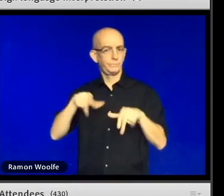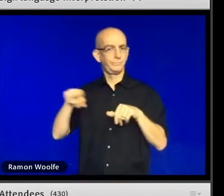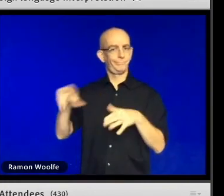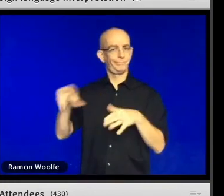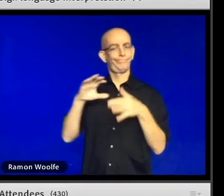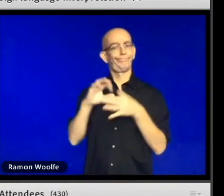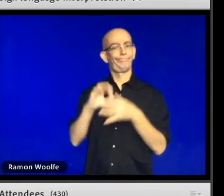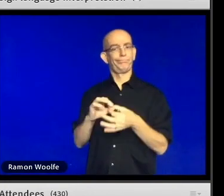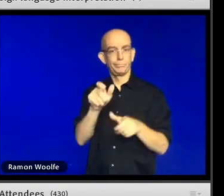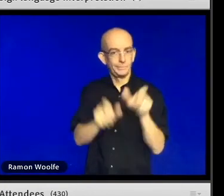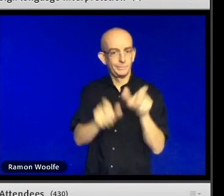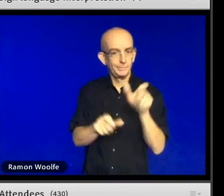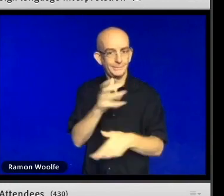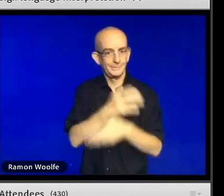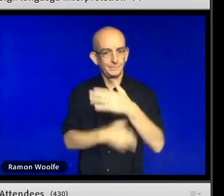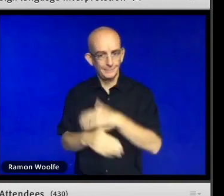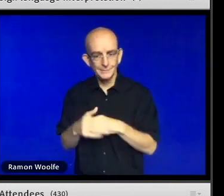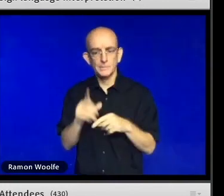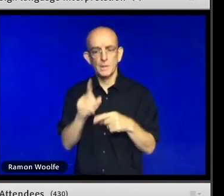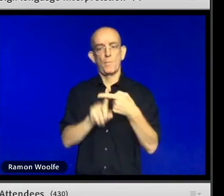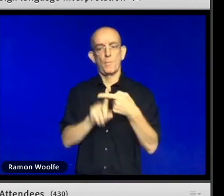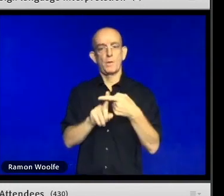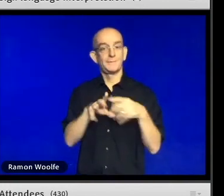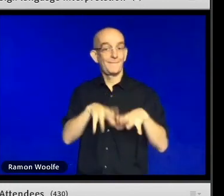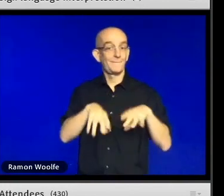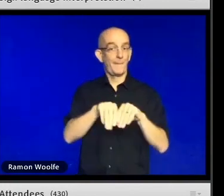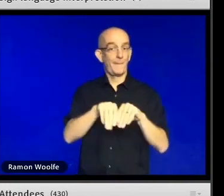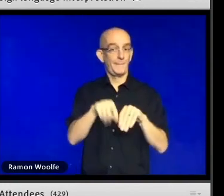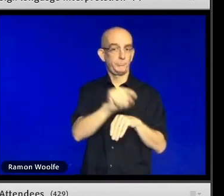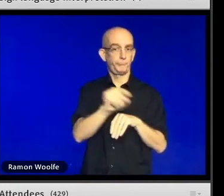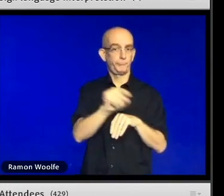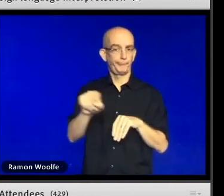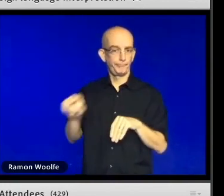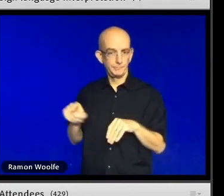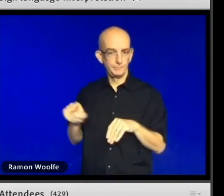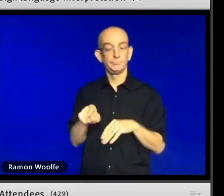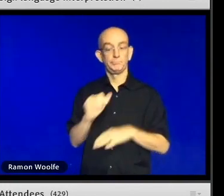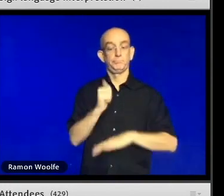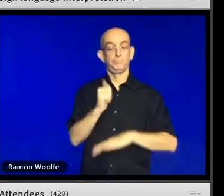Now we are going to talk about what are the target groups that are part of this original